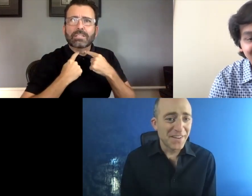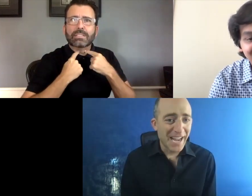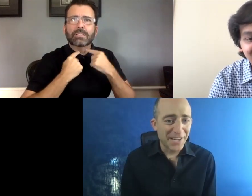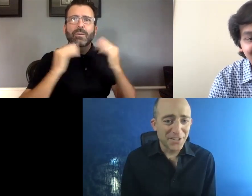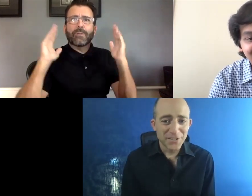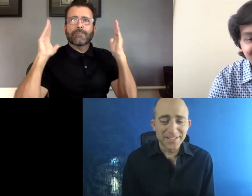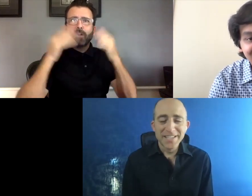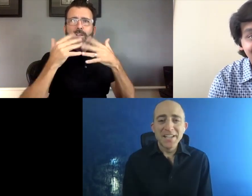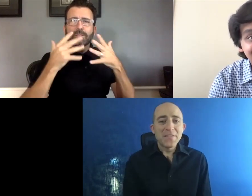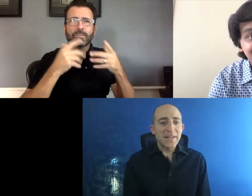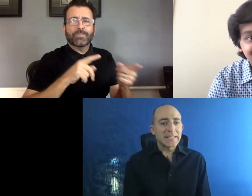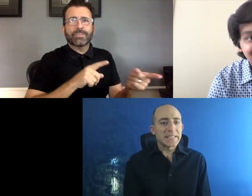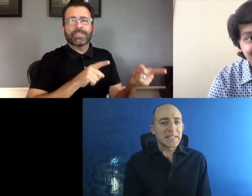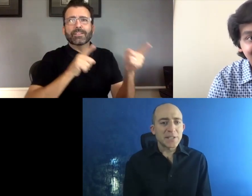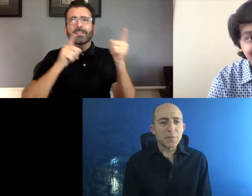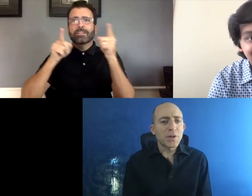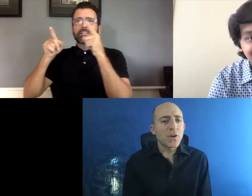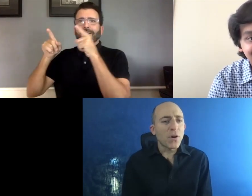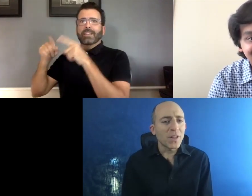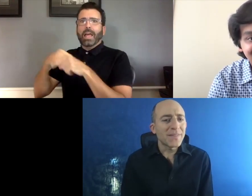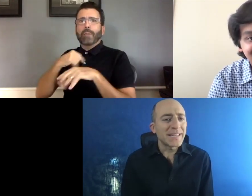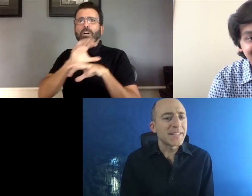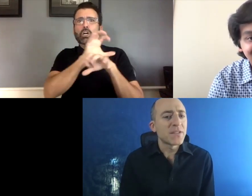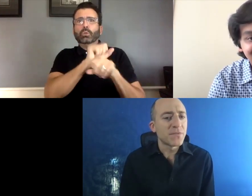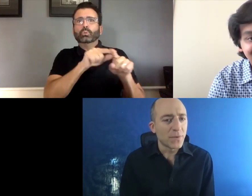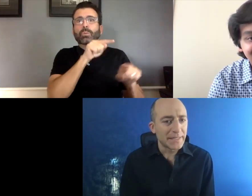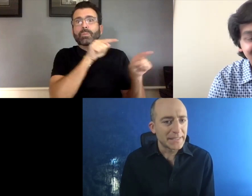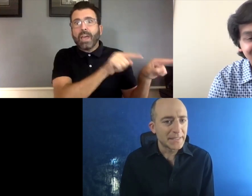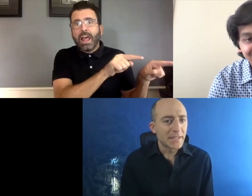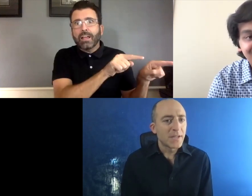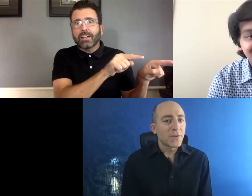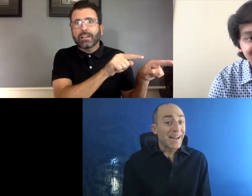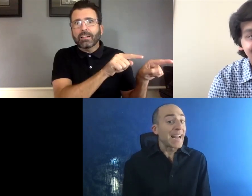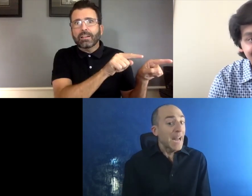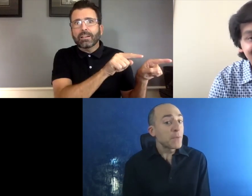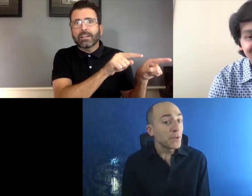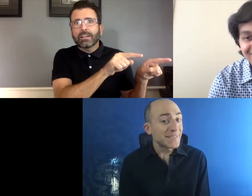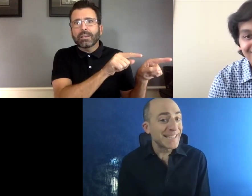actors’ faces, because they're putting all of it into the voice, right and I’m used to that